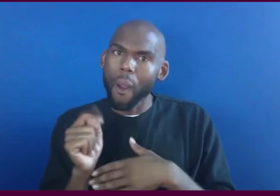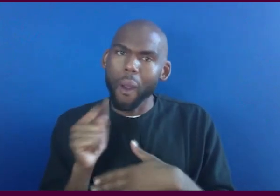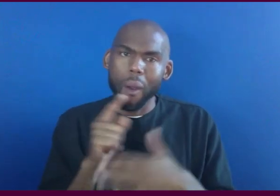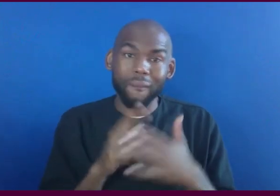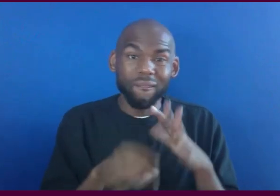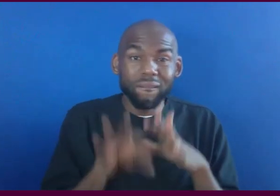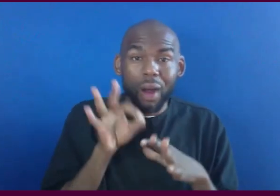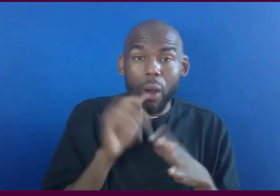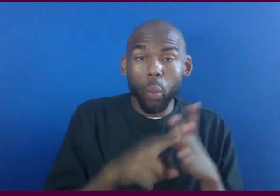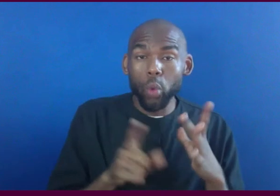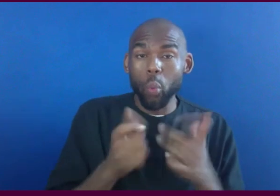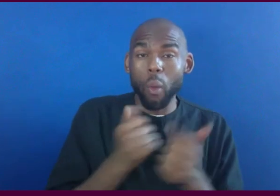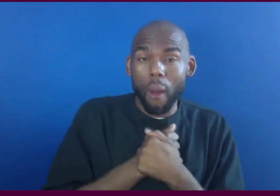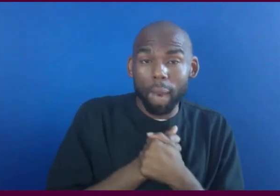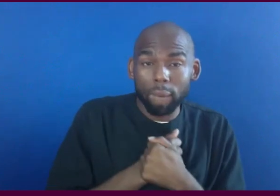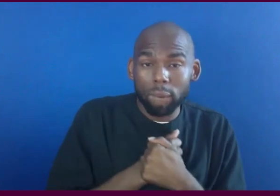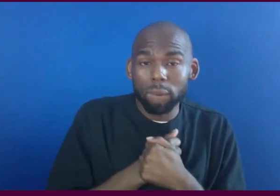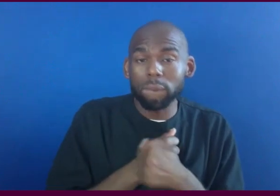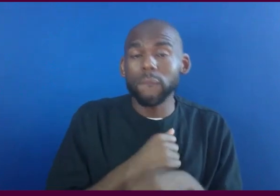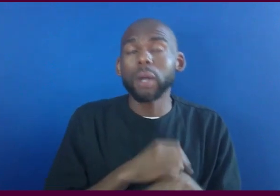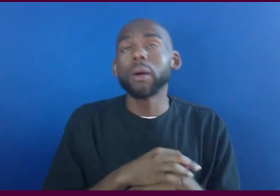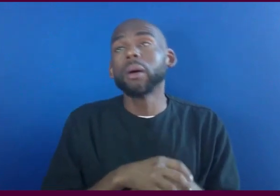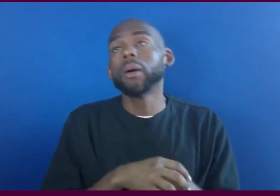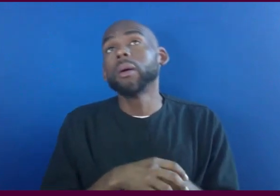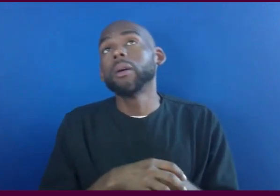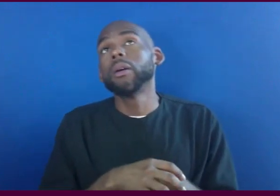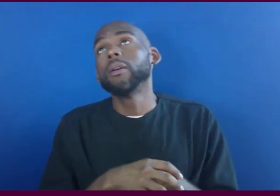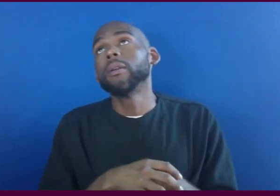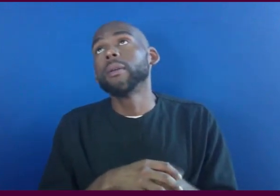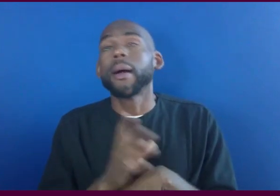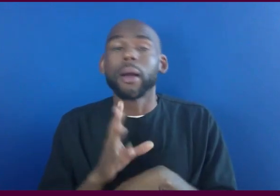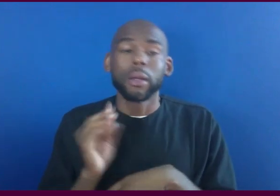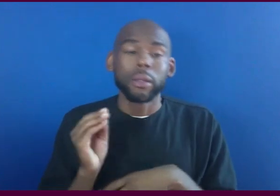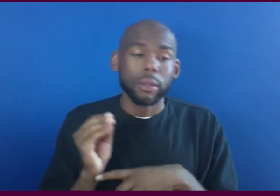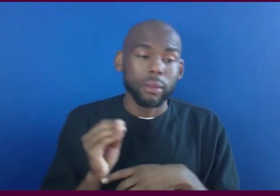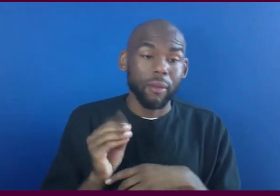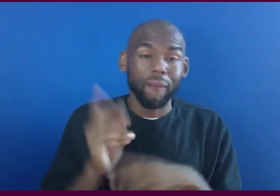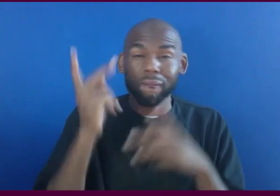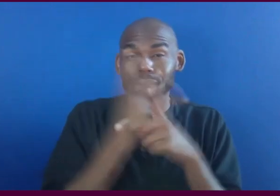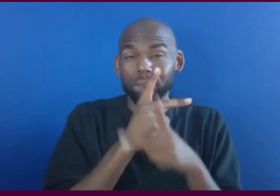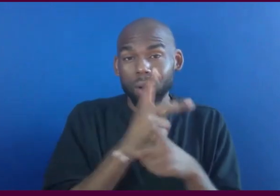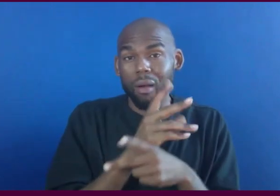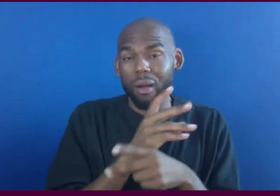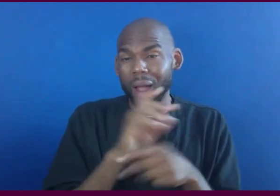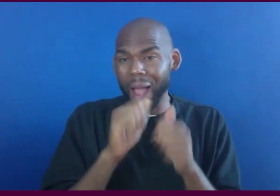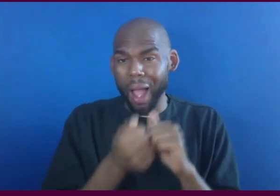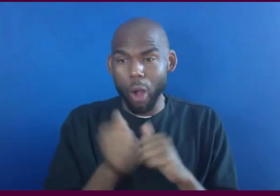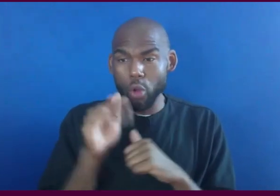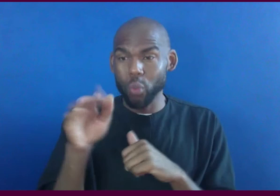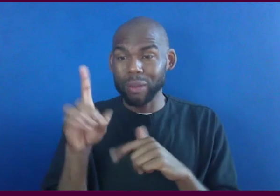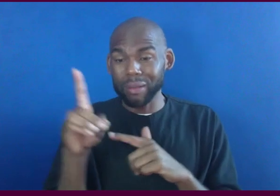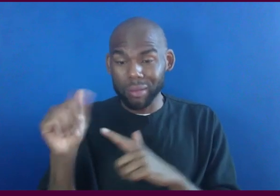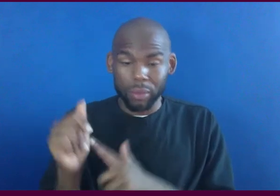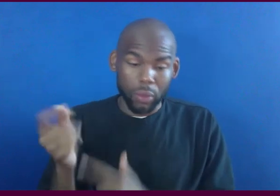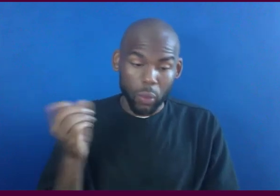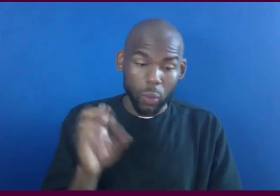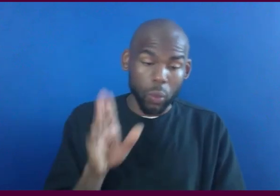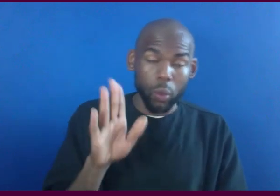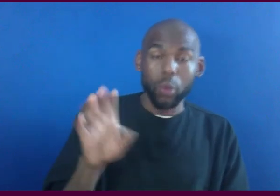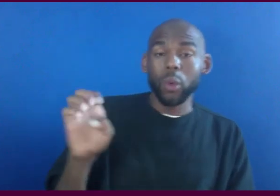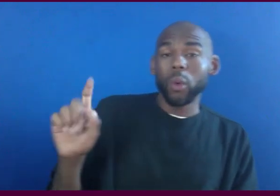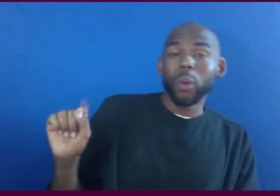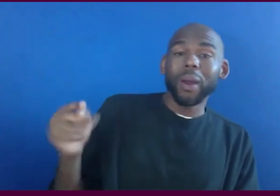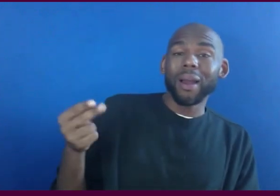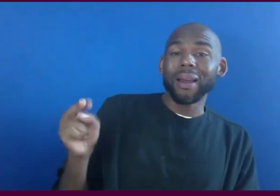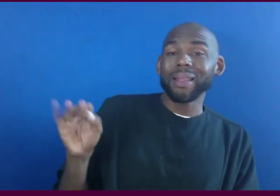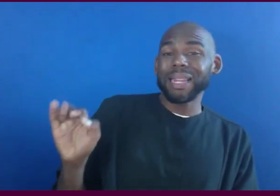Find the thing that you love and figure out how your disability or your ethnicity really